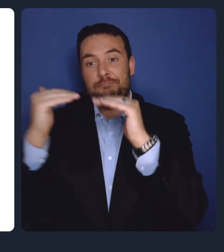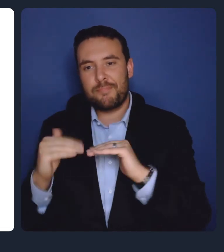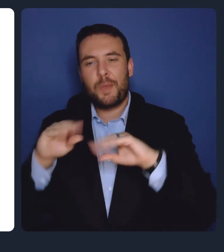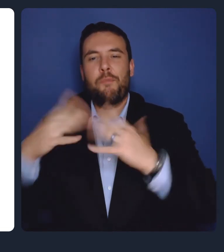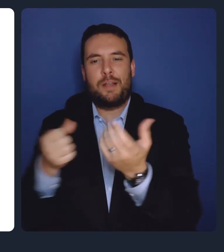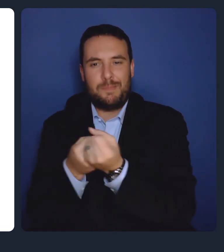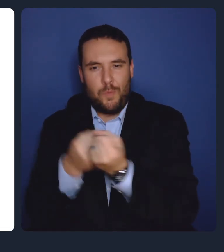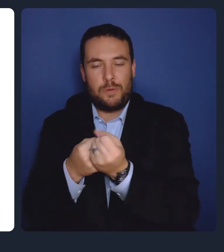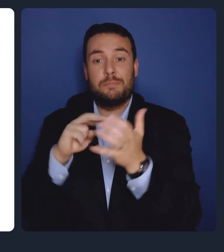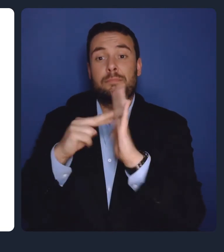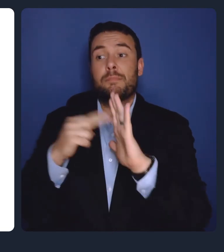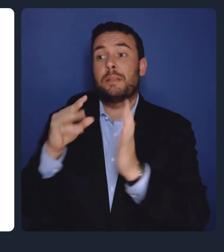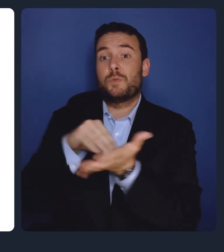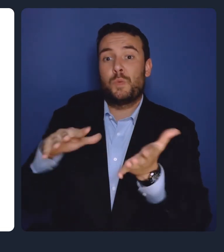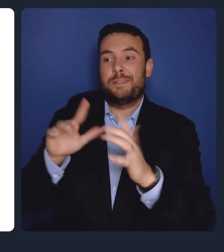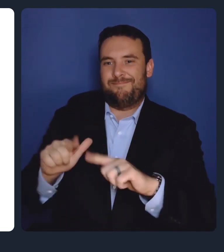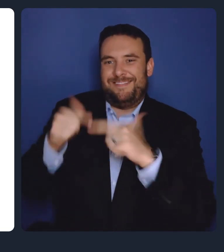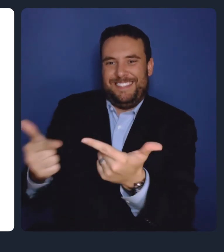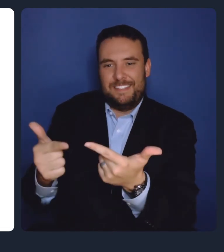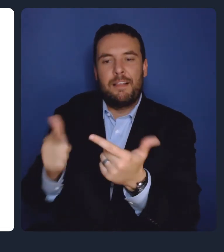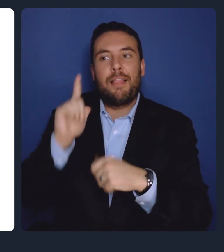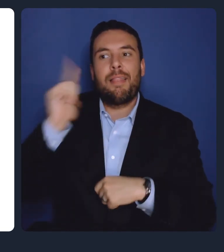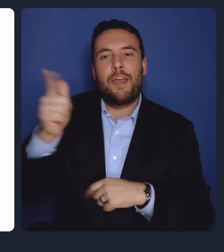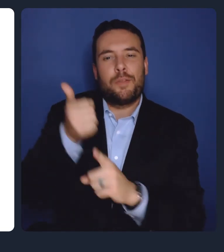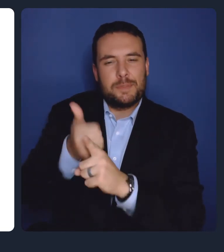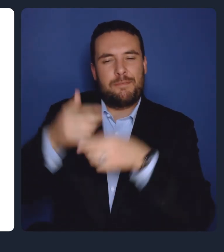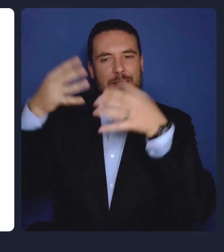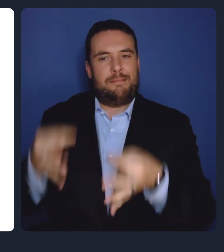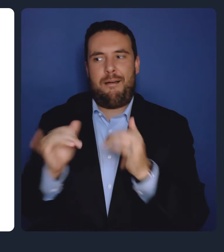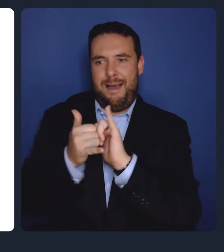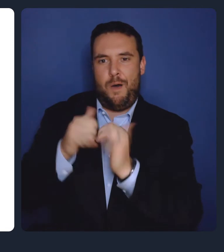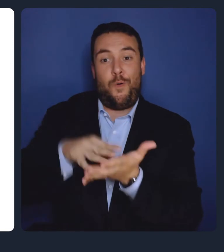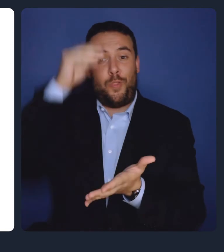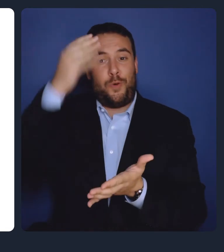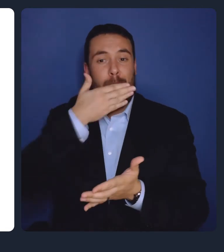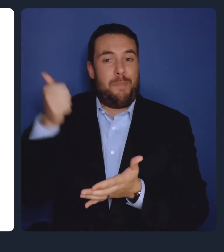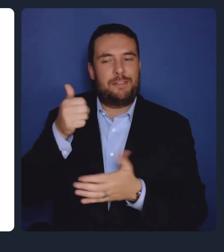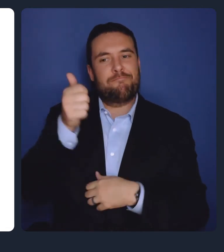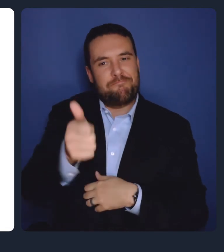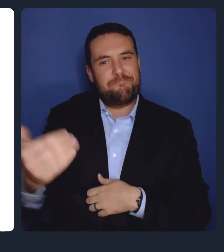develop their own executive functioning capacity. So in the end, they can plan and organize their own learning.